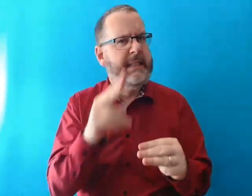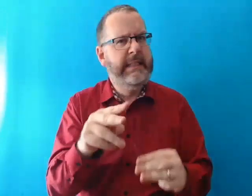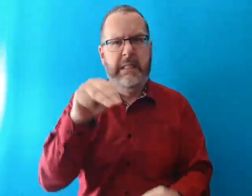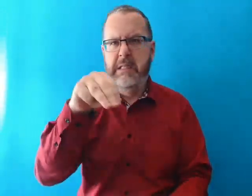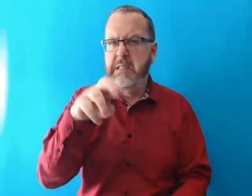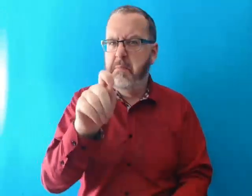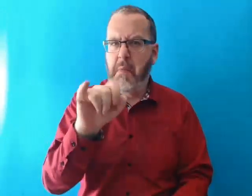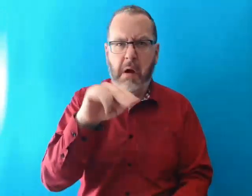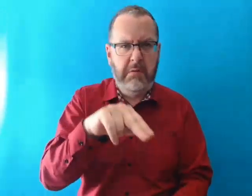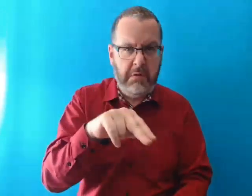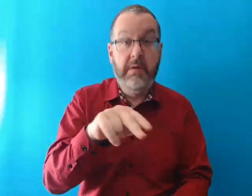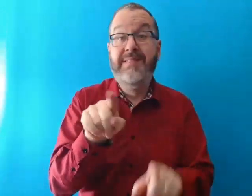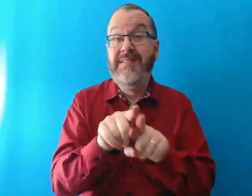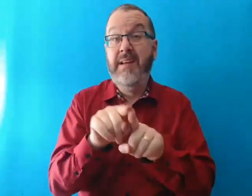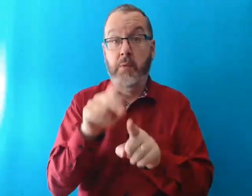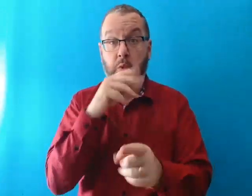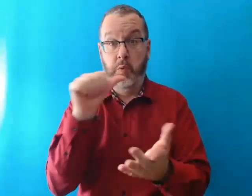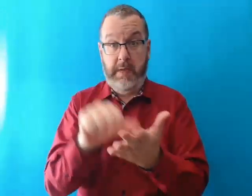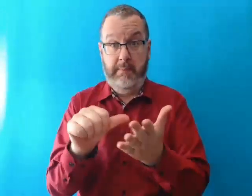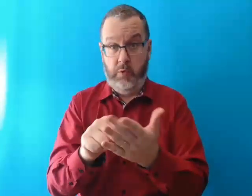and even less so in the local newspapers.